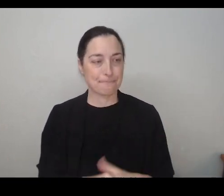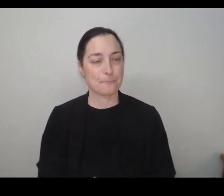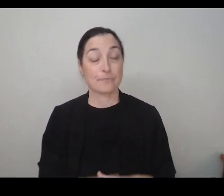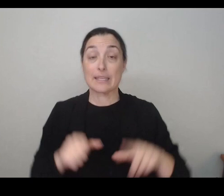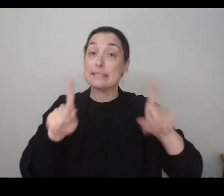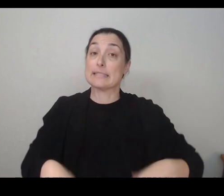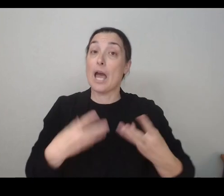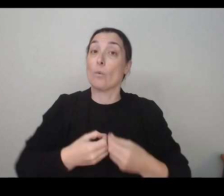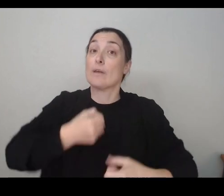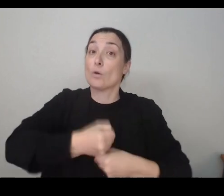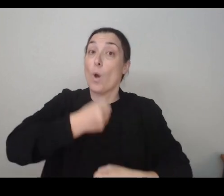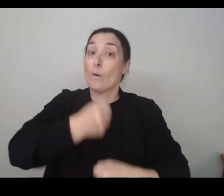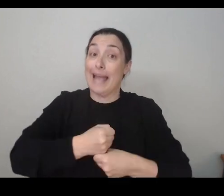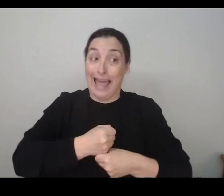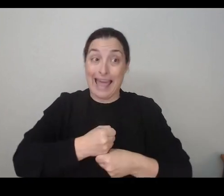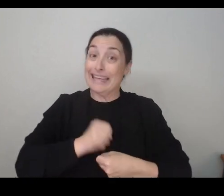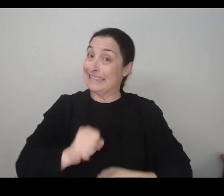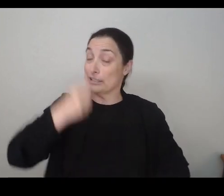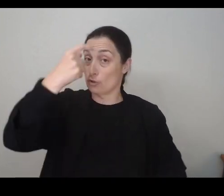in contemporary arts for Tahitians.